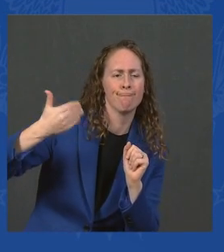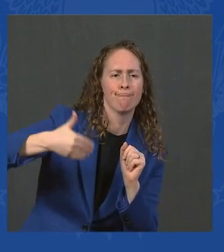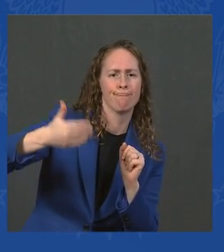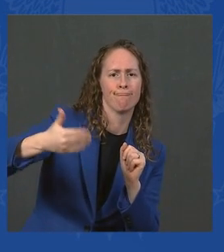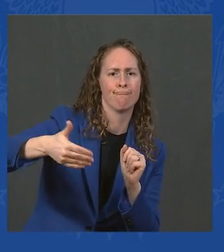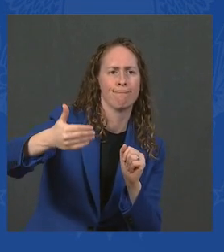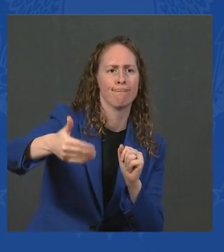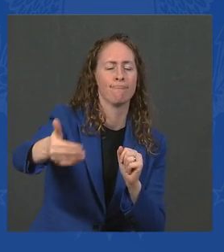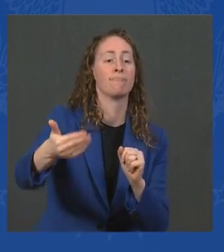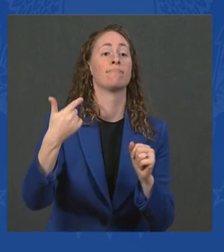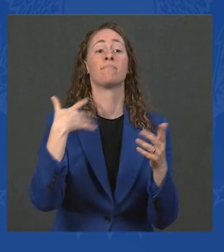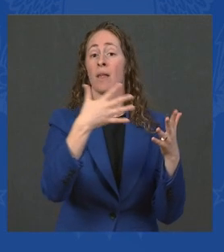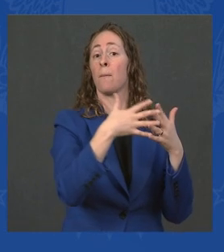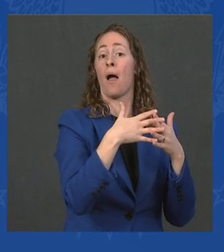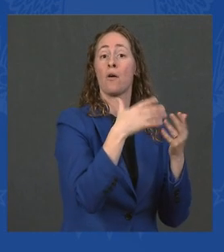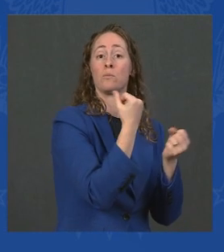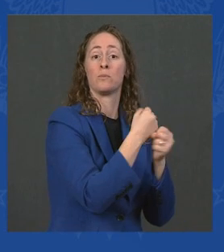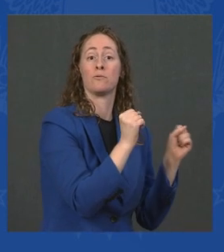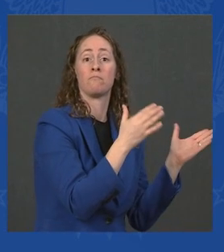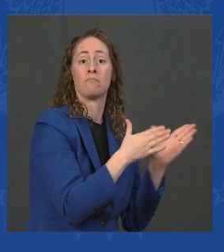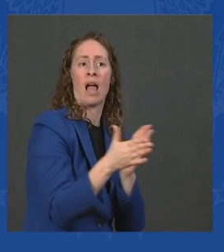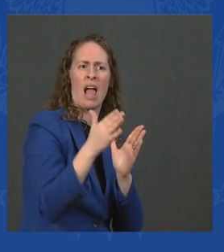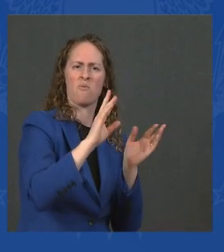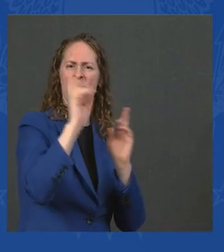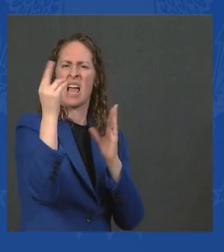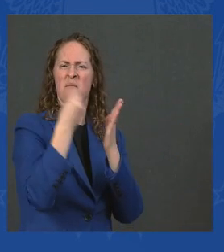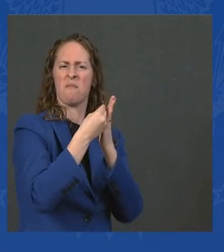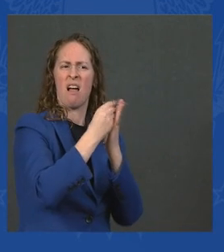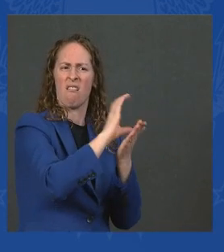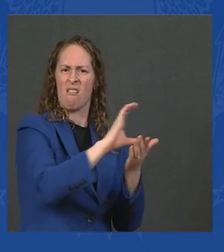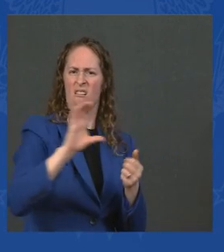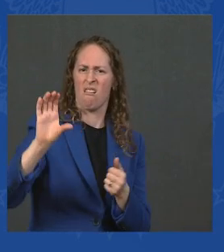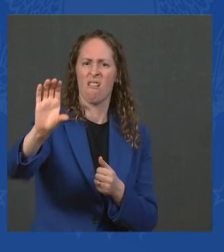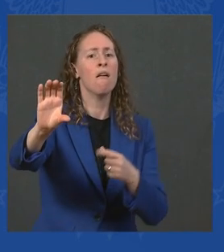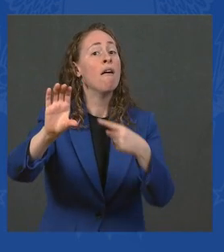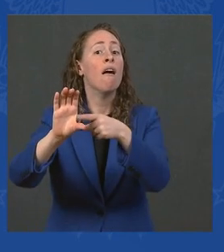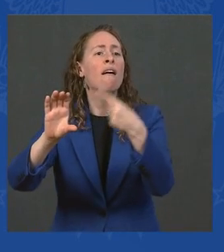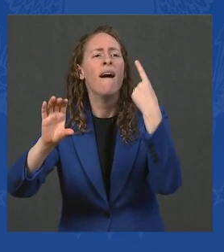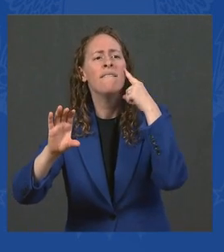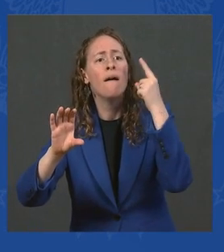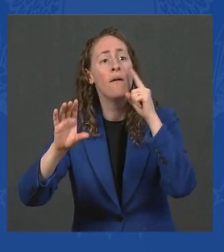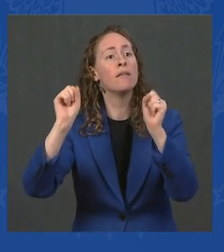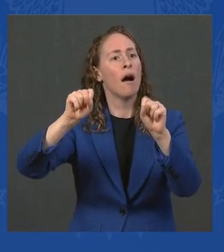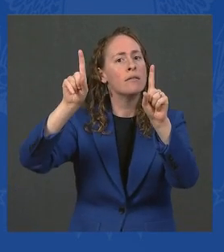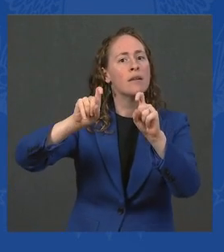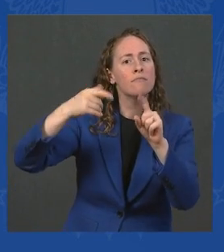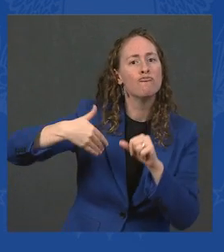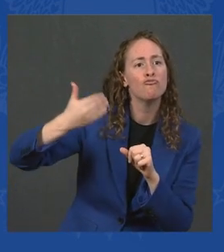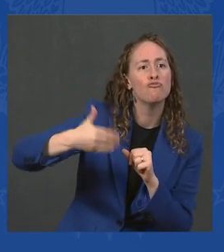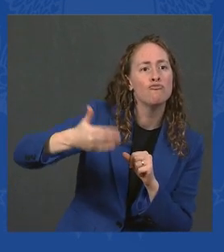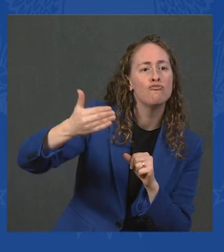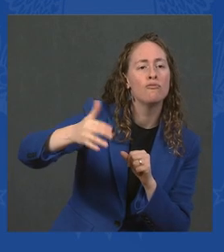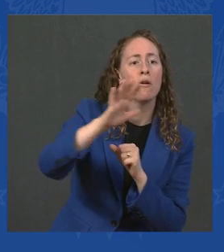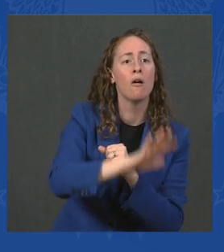to implement testing in schools for teachers, staffs, and students. And that includes bus drivers as well. I want all --